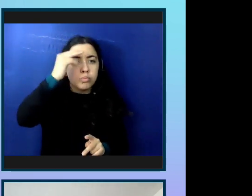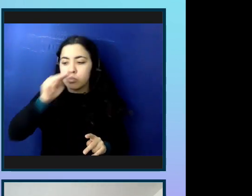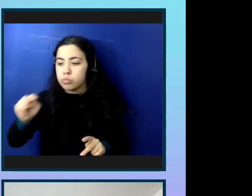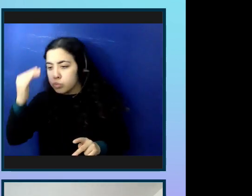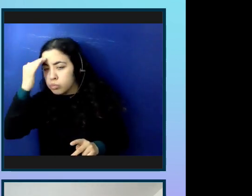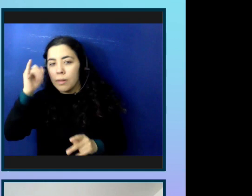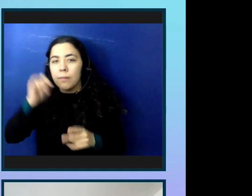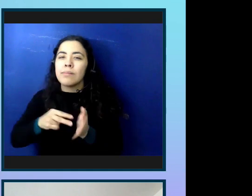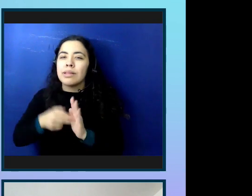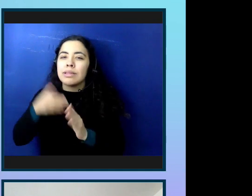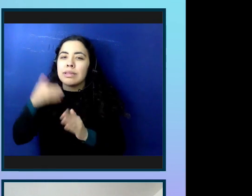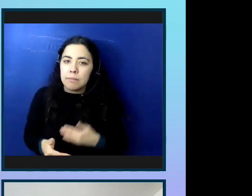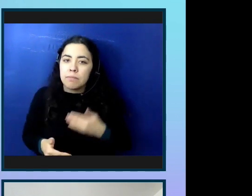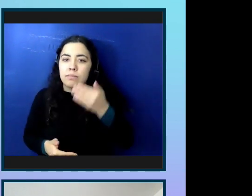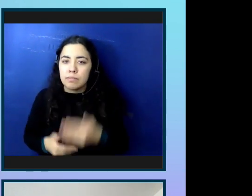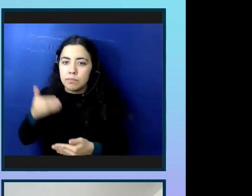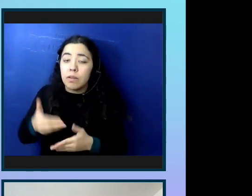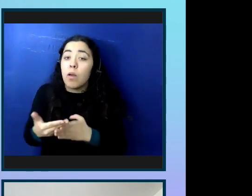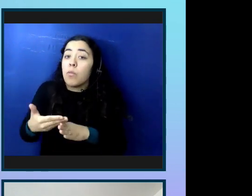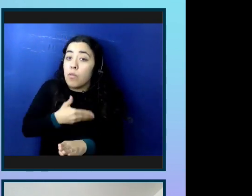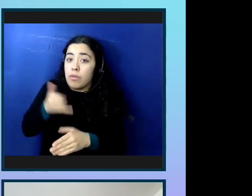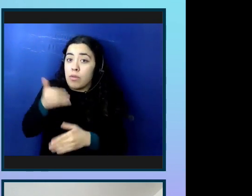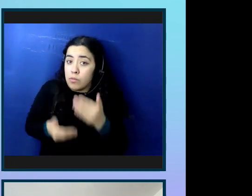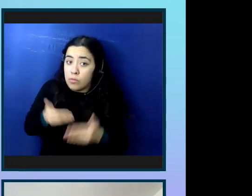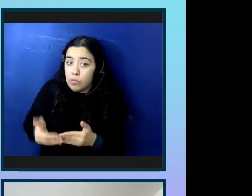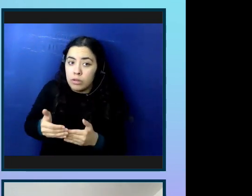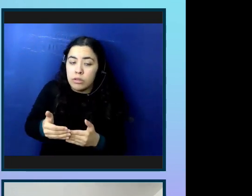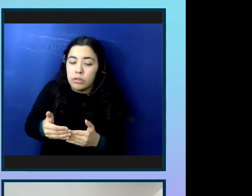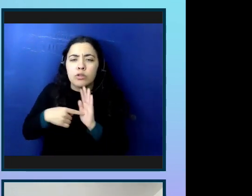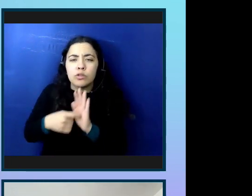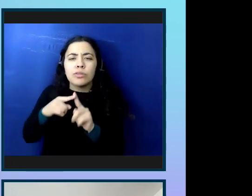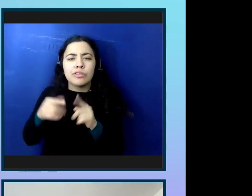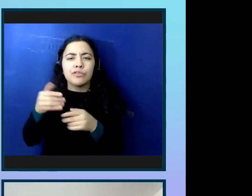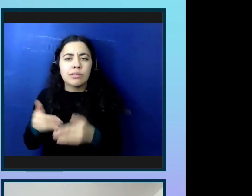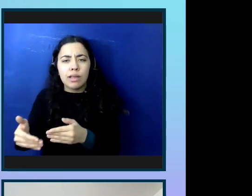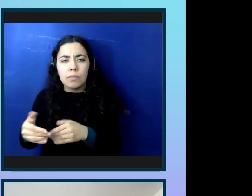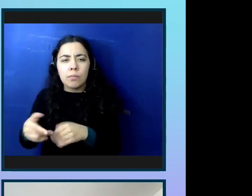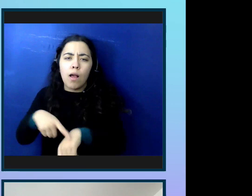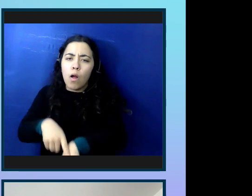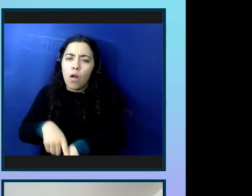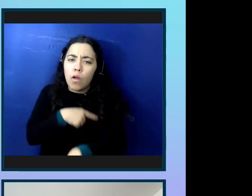before the process begins, what the different steps are, maybe indicating how long the steps will take and indicating what information the user